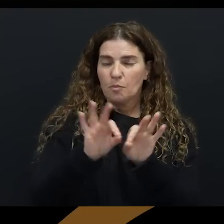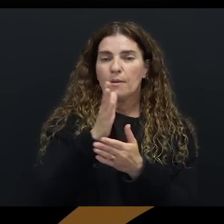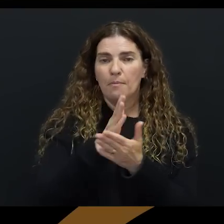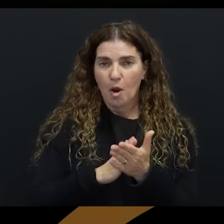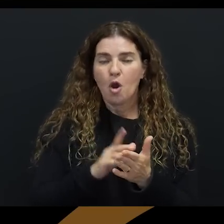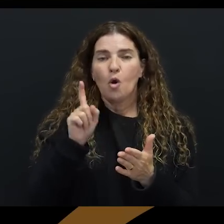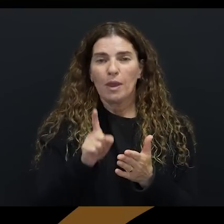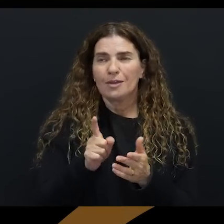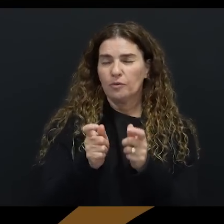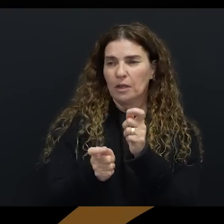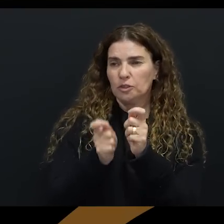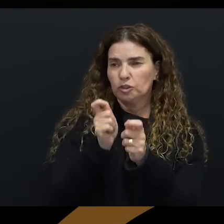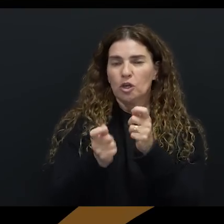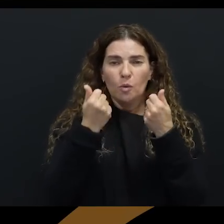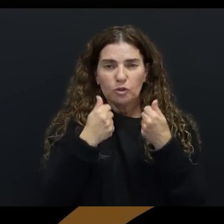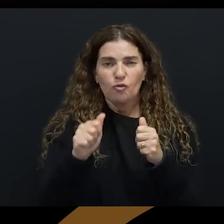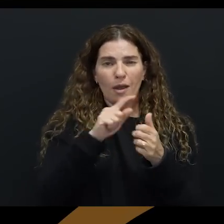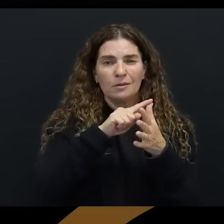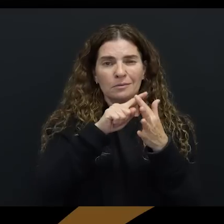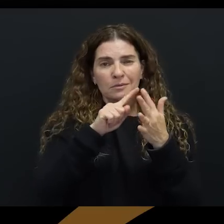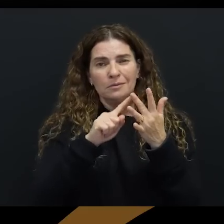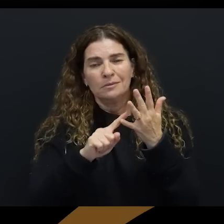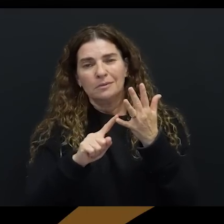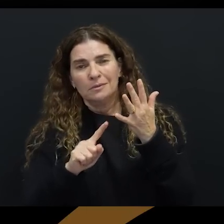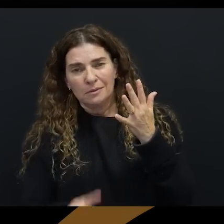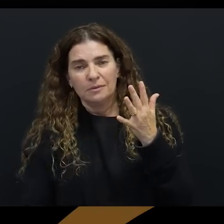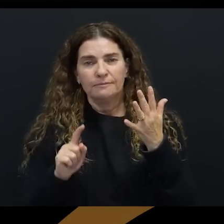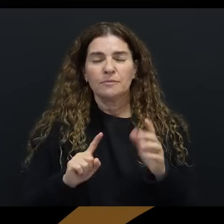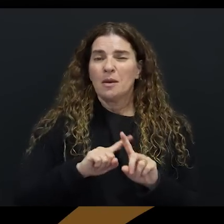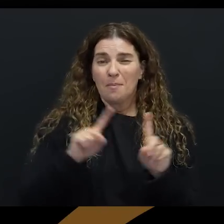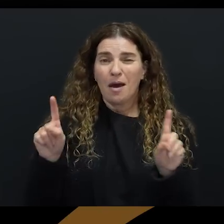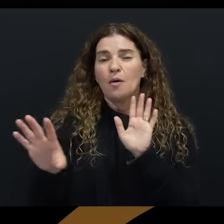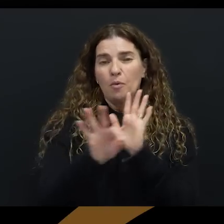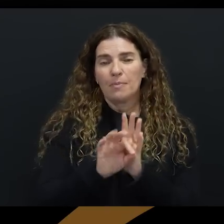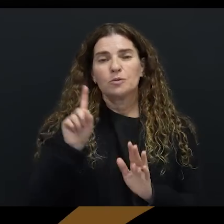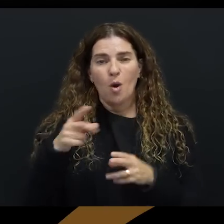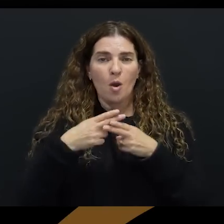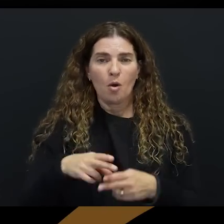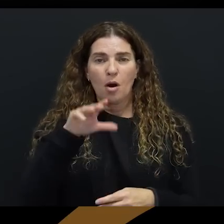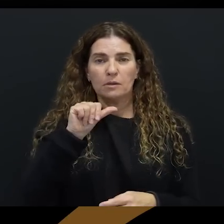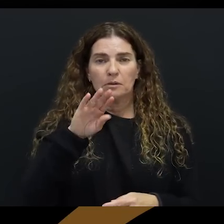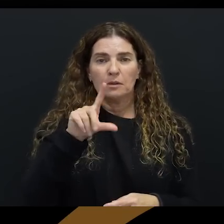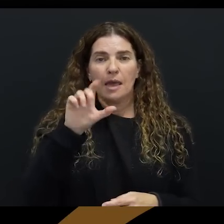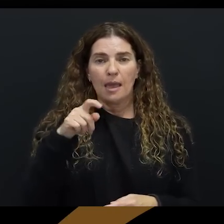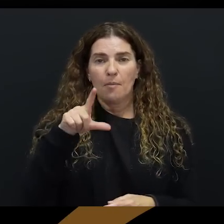platform, but only the Able Player could meet all the features we wanted. And even with this robust open source player,